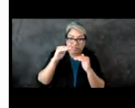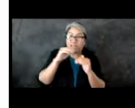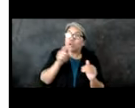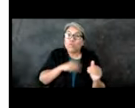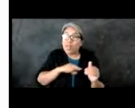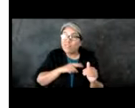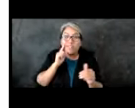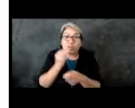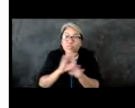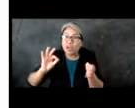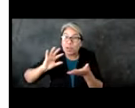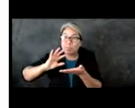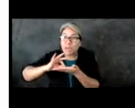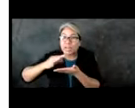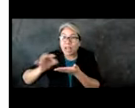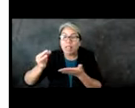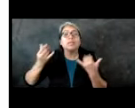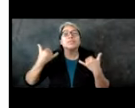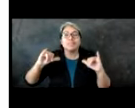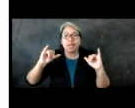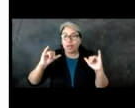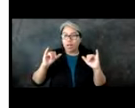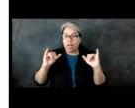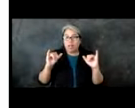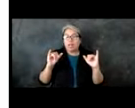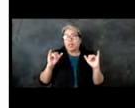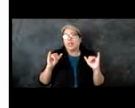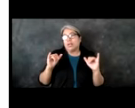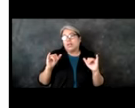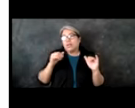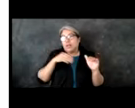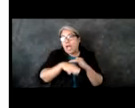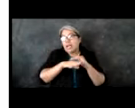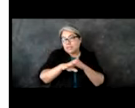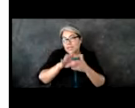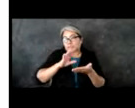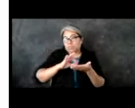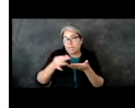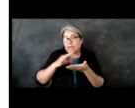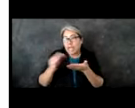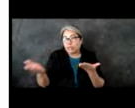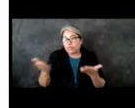slightly over the income limit for free Medi-Cal, if they don